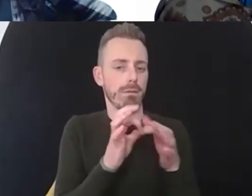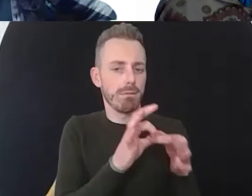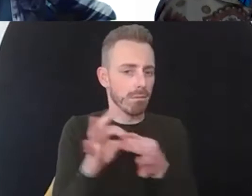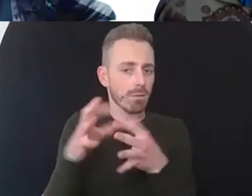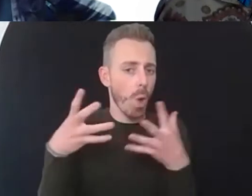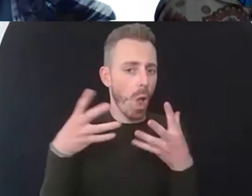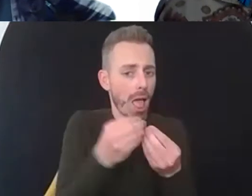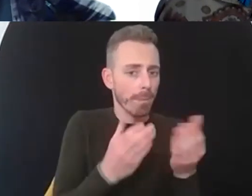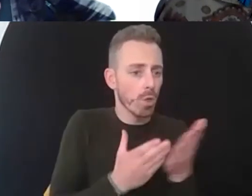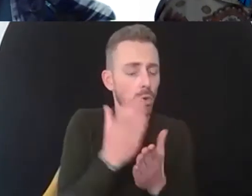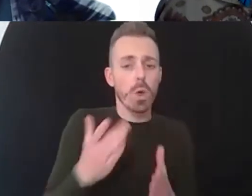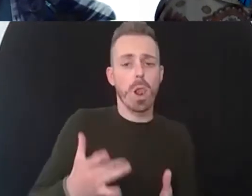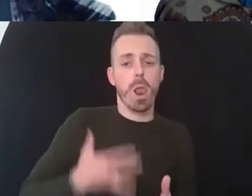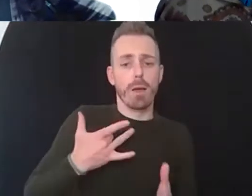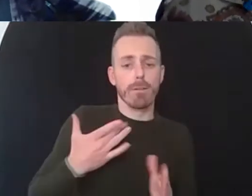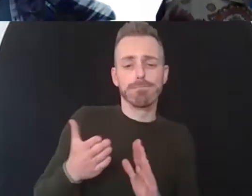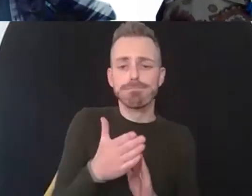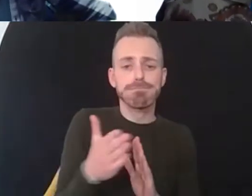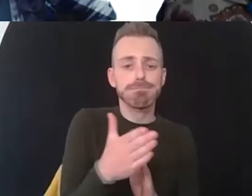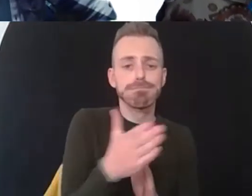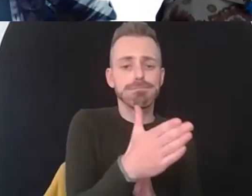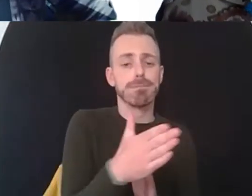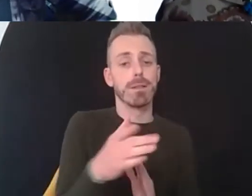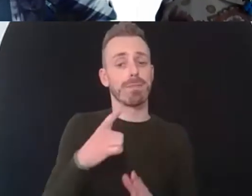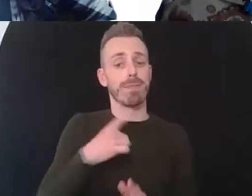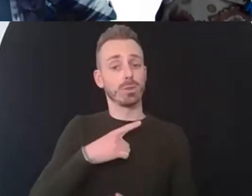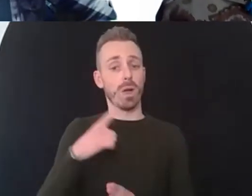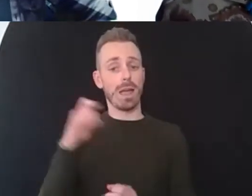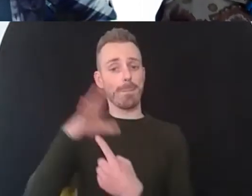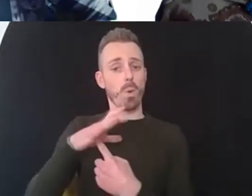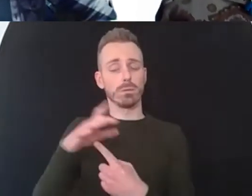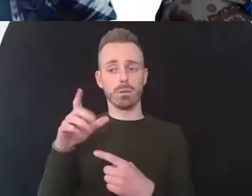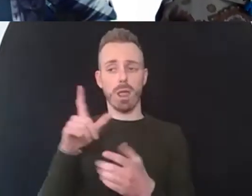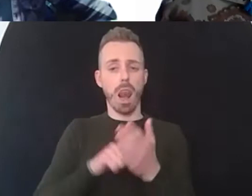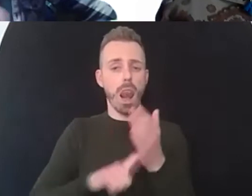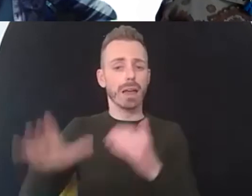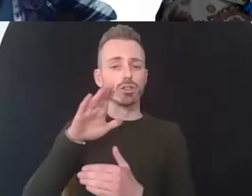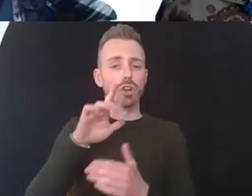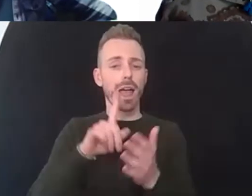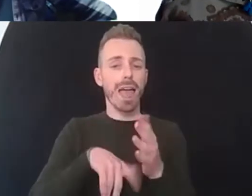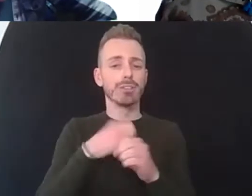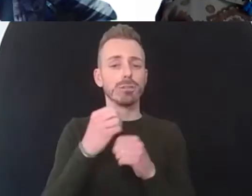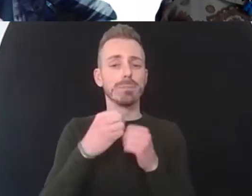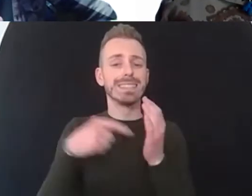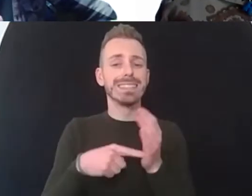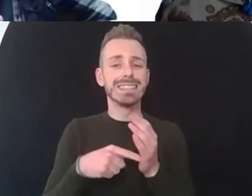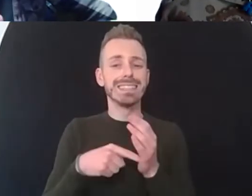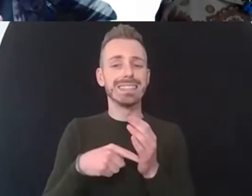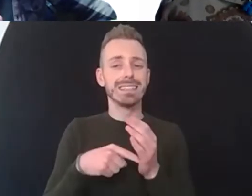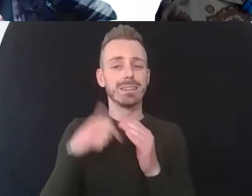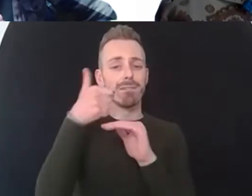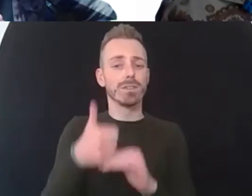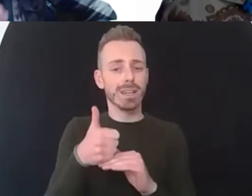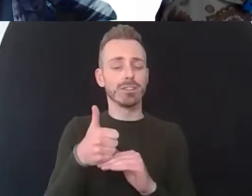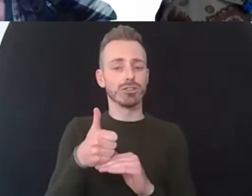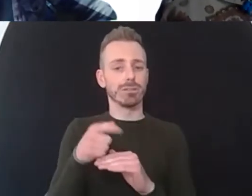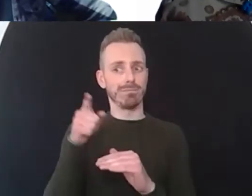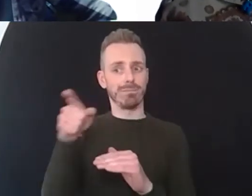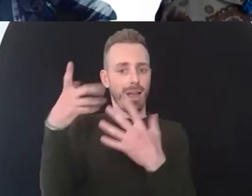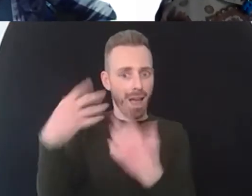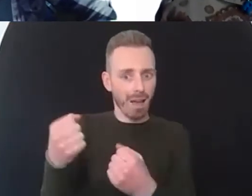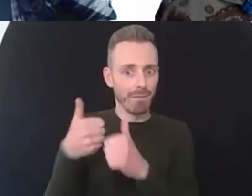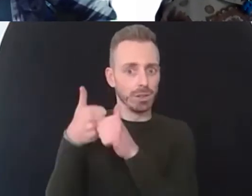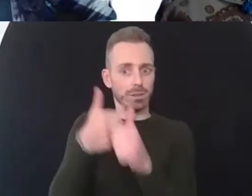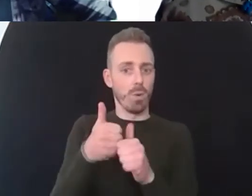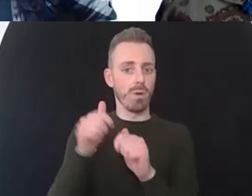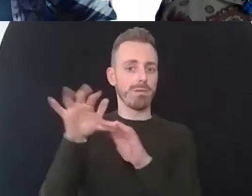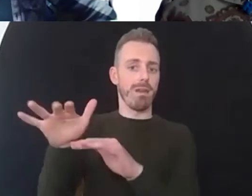like lancaster lgbt um uh as being a a stopping point for that um and connecting in and finding